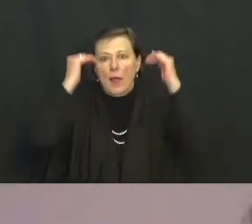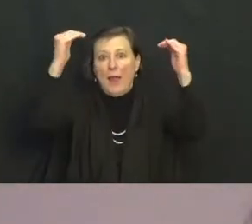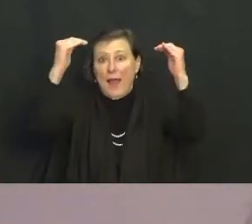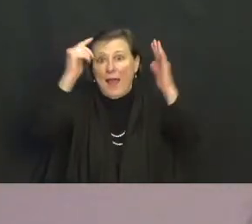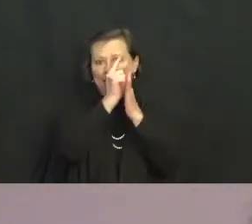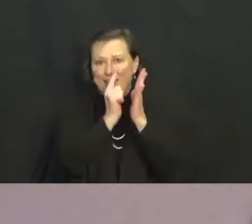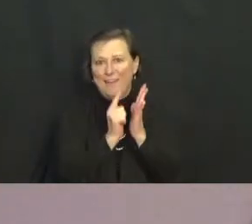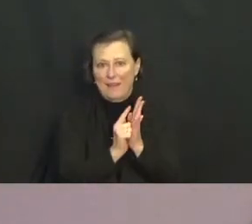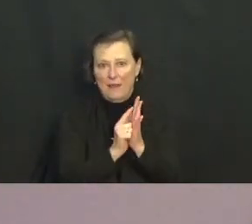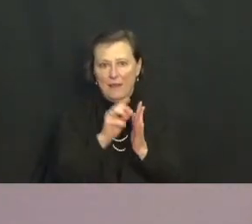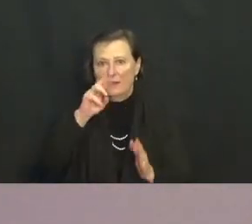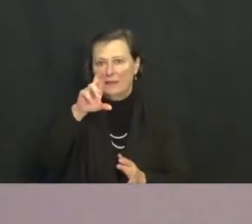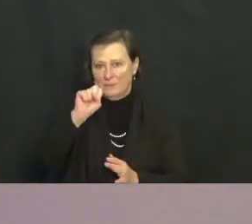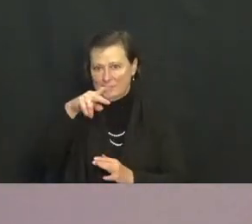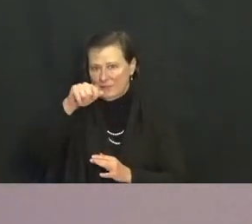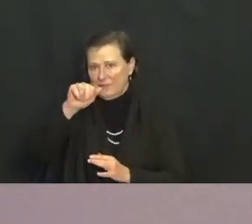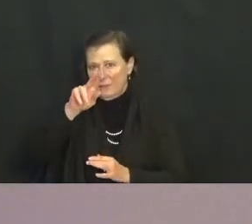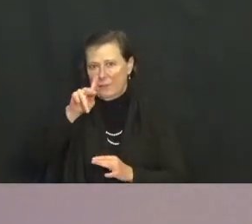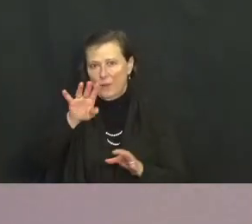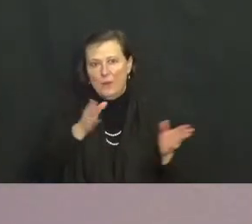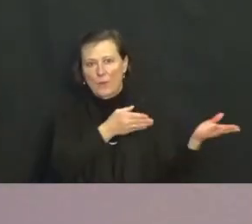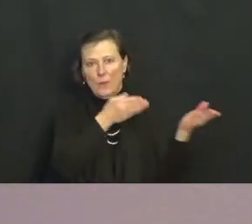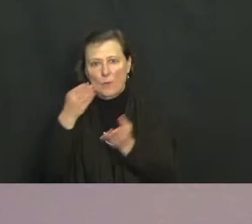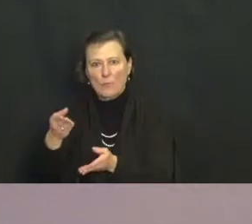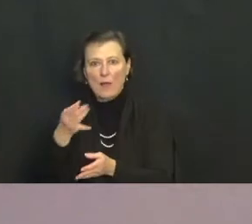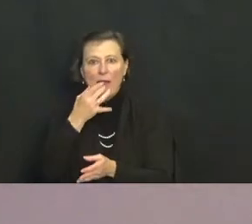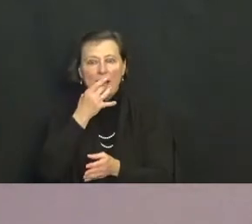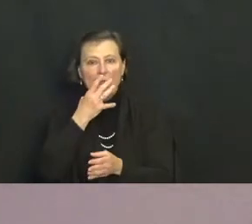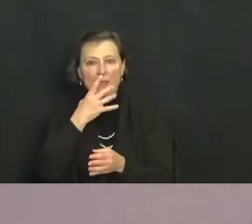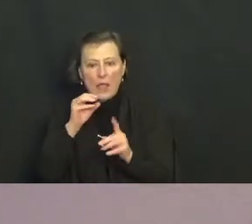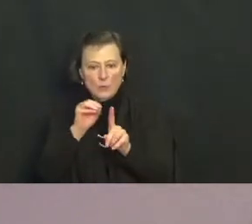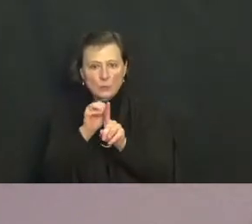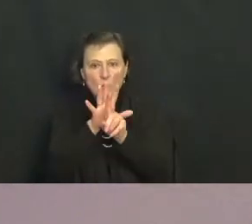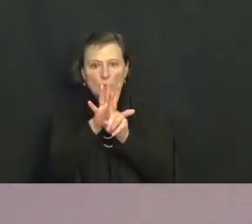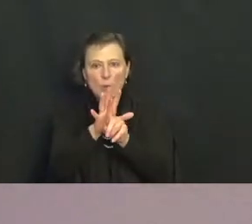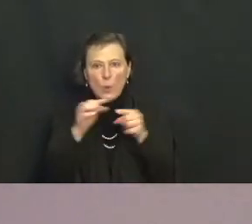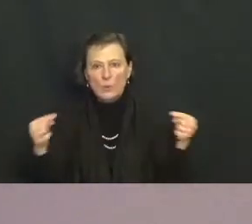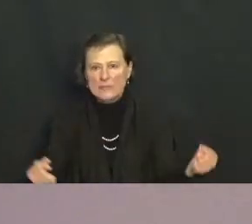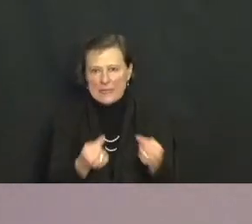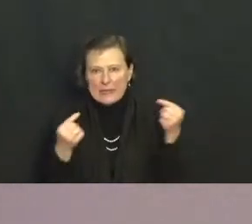When Mrs. Parks brought that light of hers to expose the evil of the system, the sun